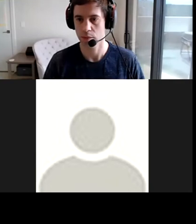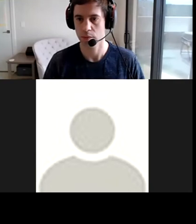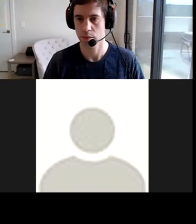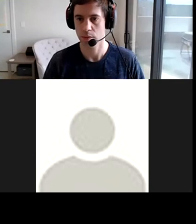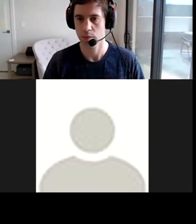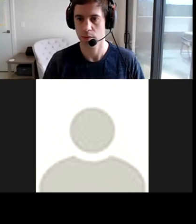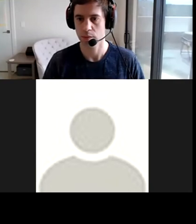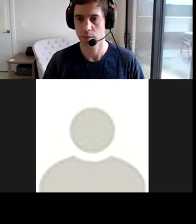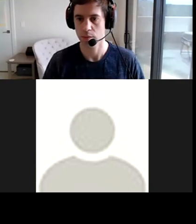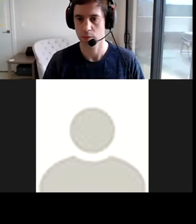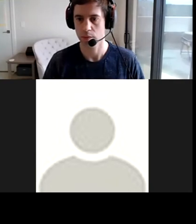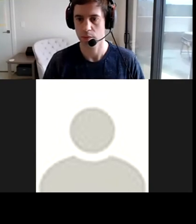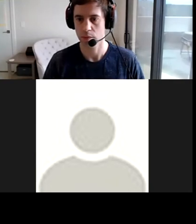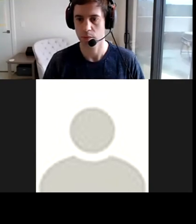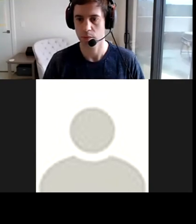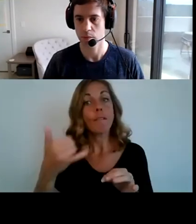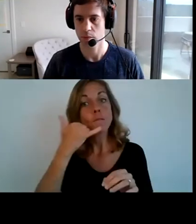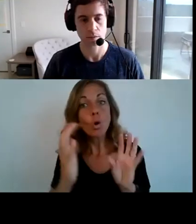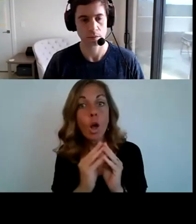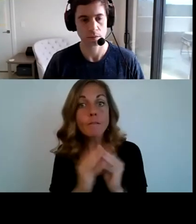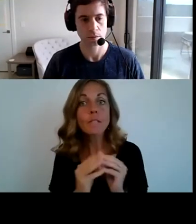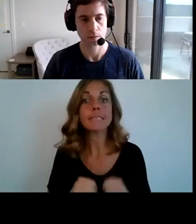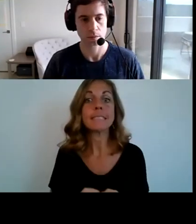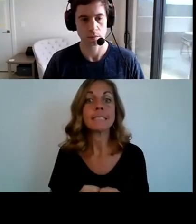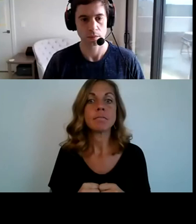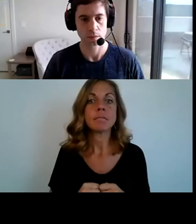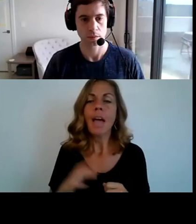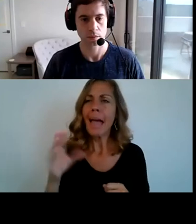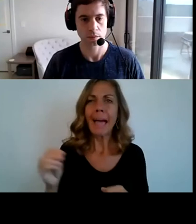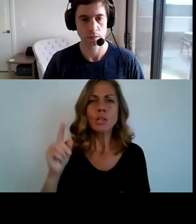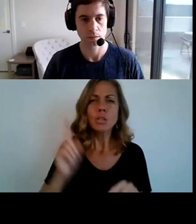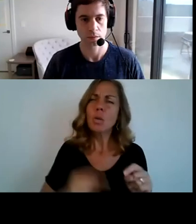in teleconferencing and you don't remember a day when it wasn't there. It's kind of like,